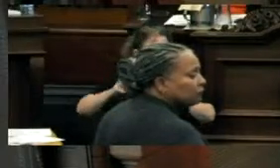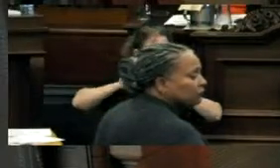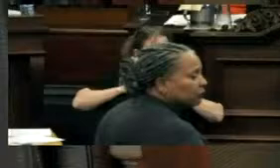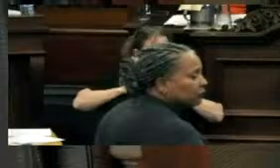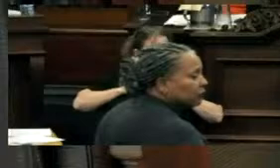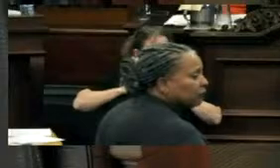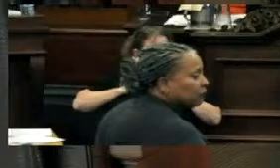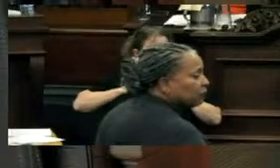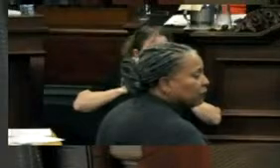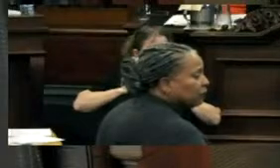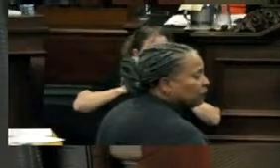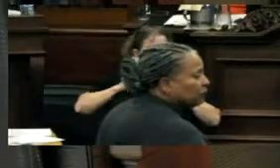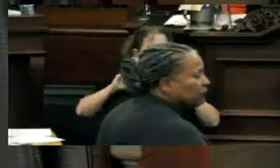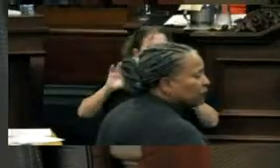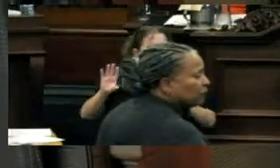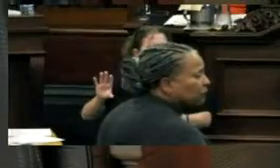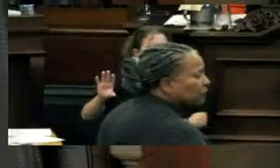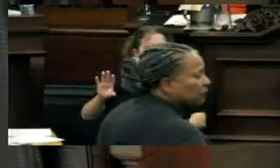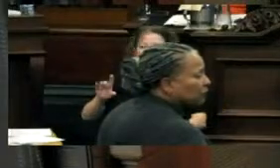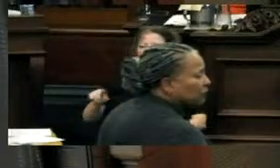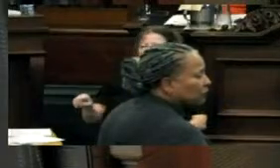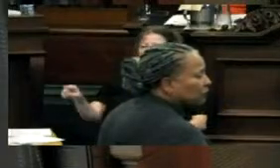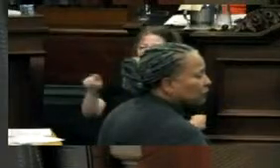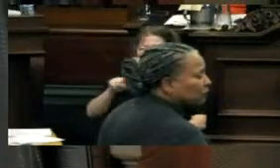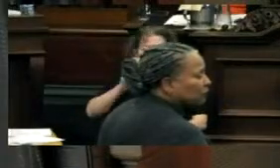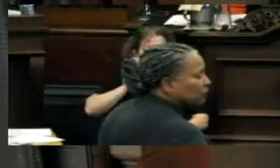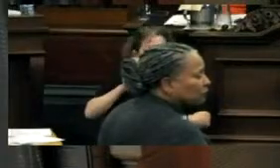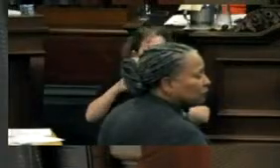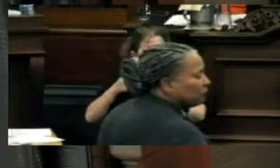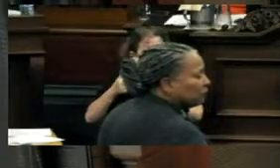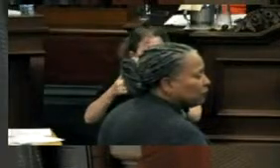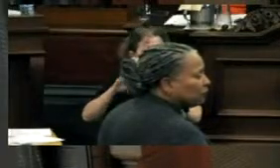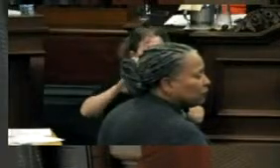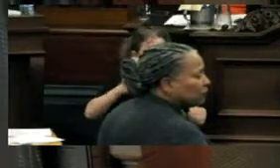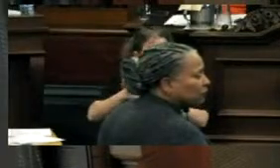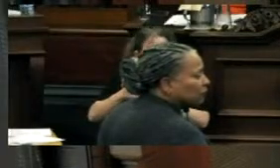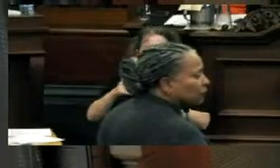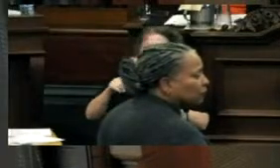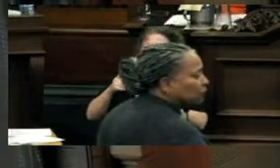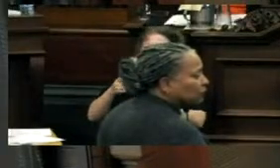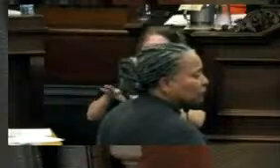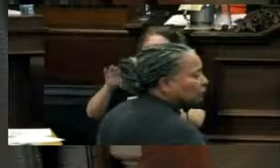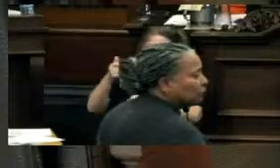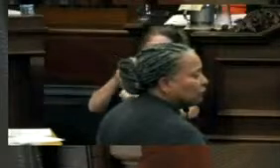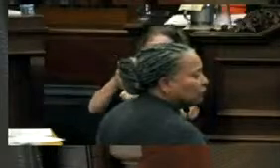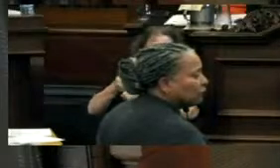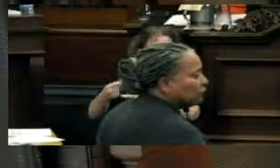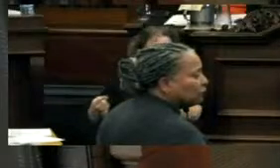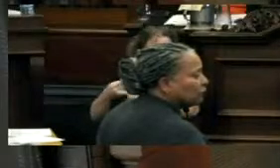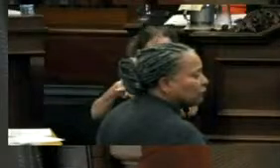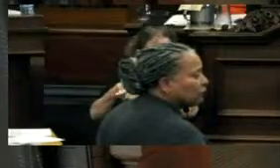discussions with potential attorneys. To take this, I flagged the fact that as they